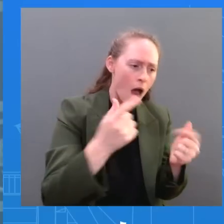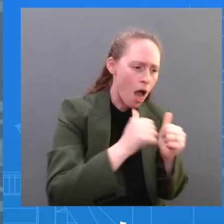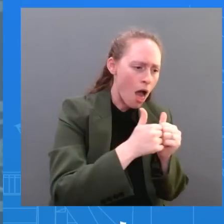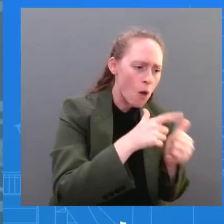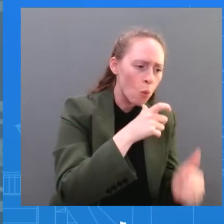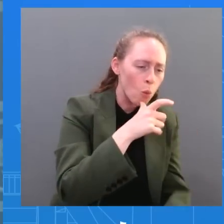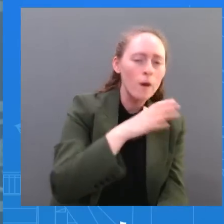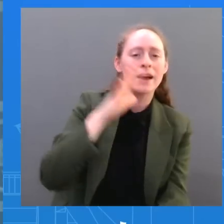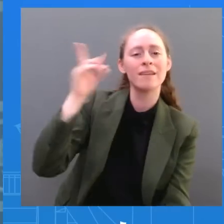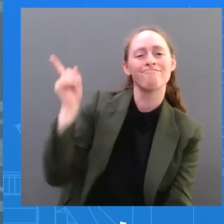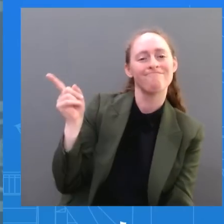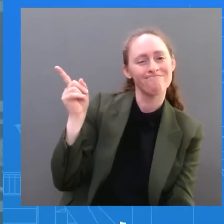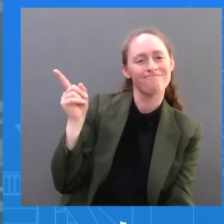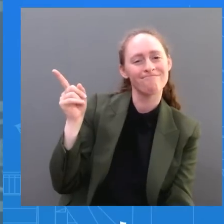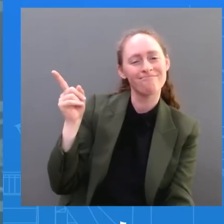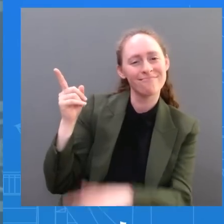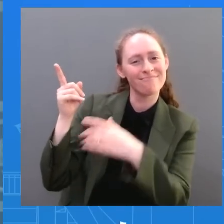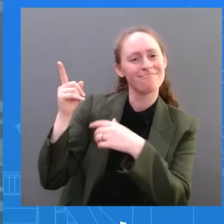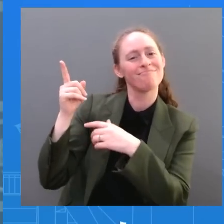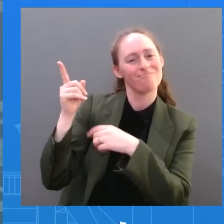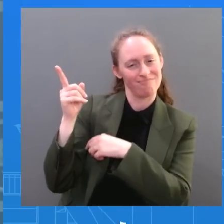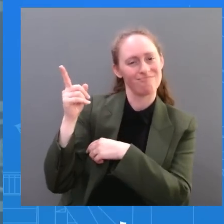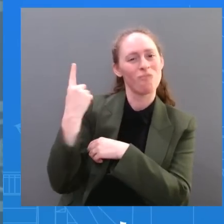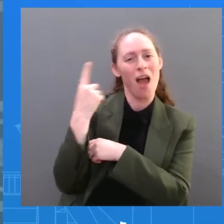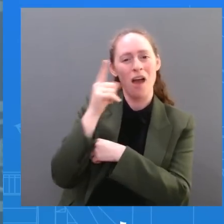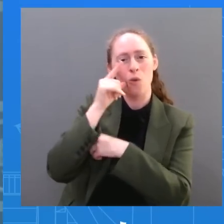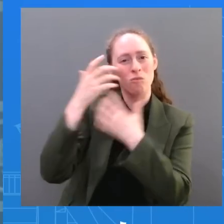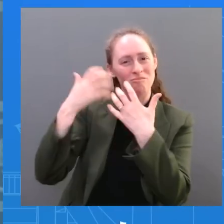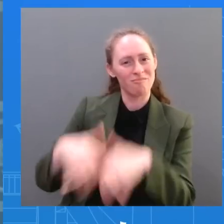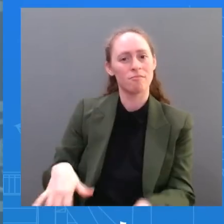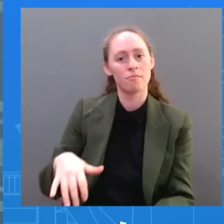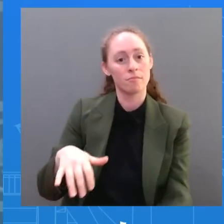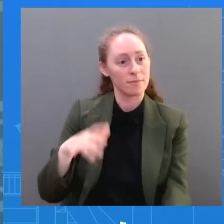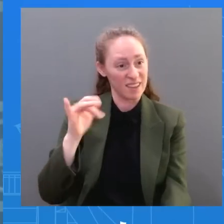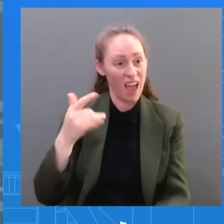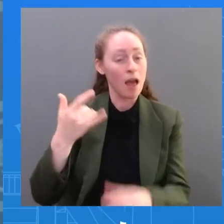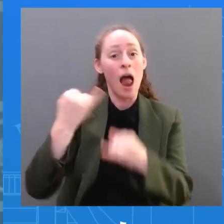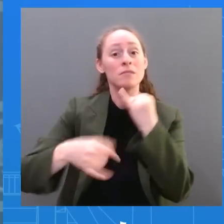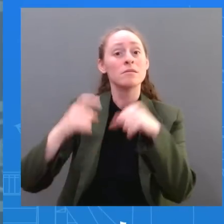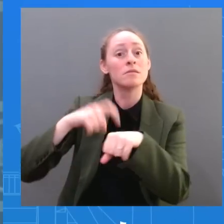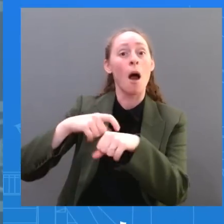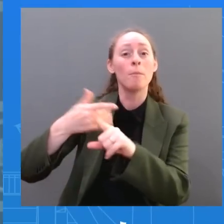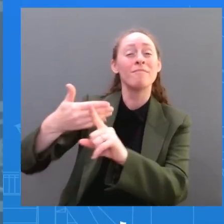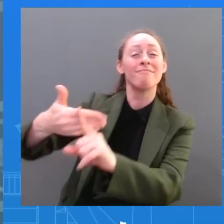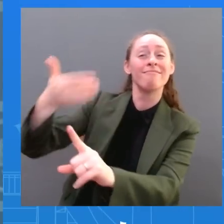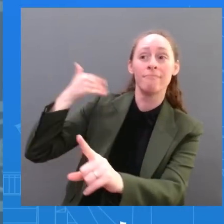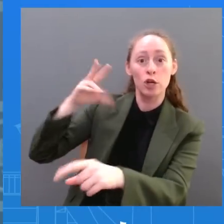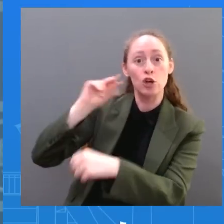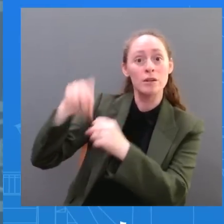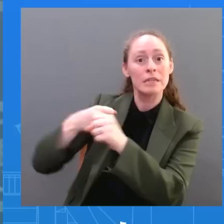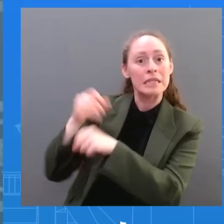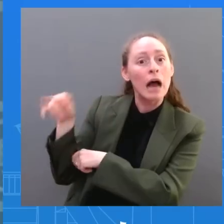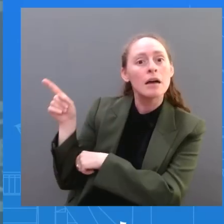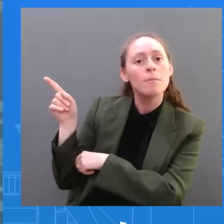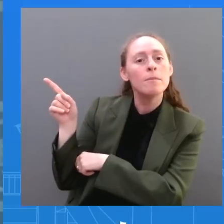when we saw the assault weapons ban. So, that -- he showed urgency there, and we were able to deliver in a bipartisan way.